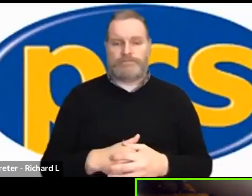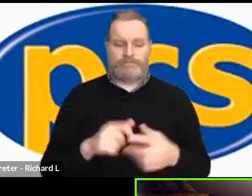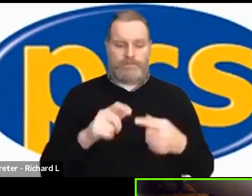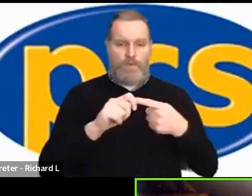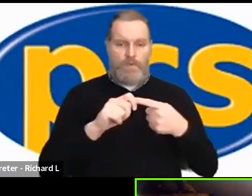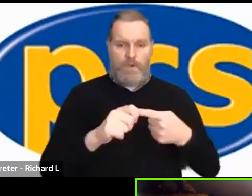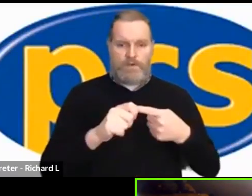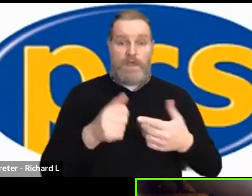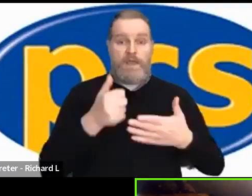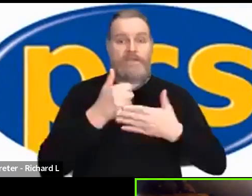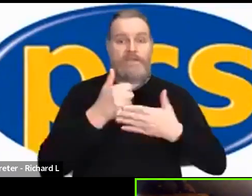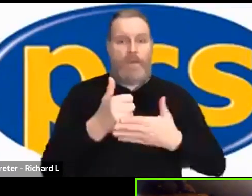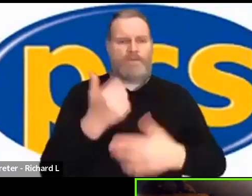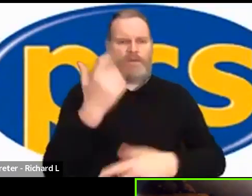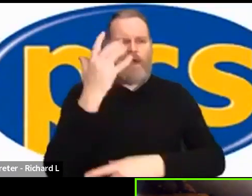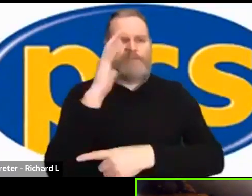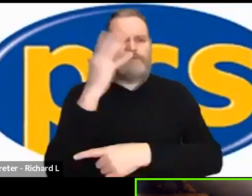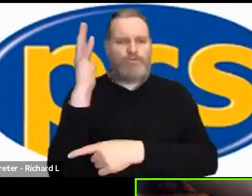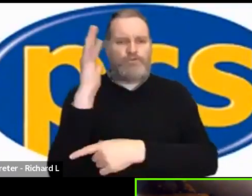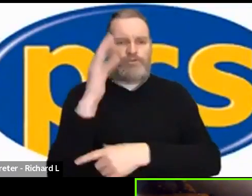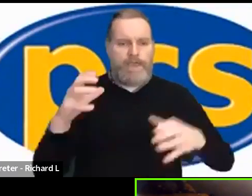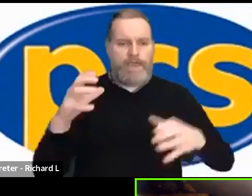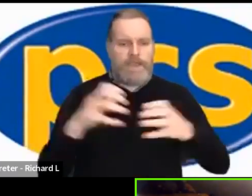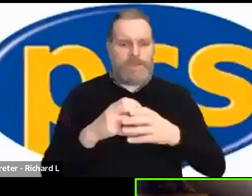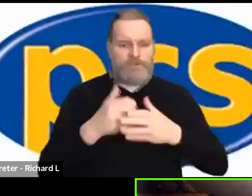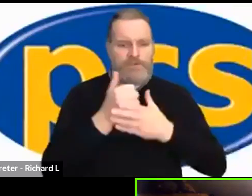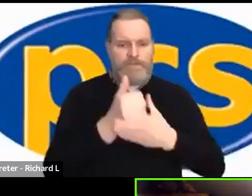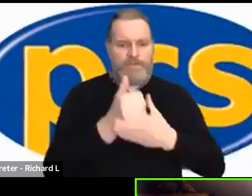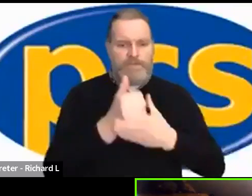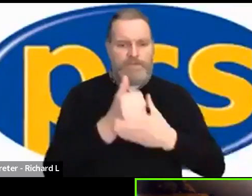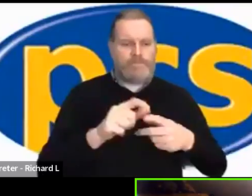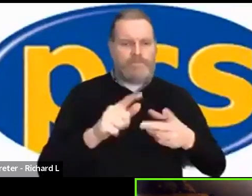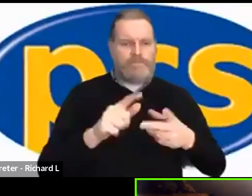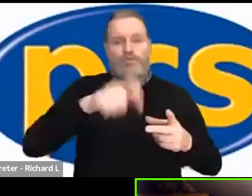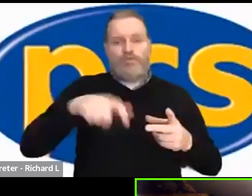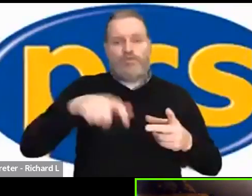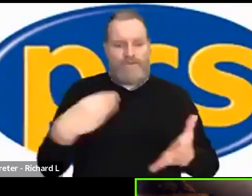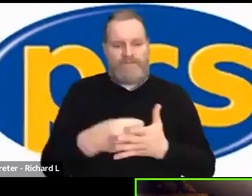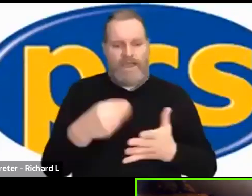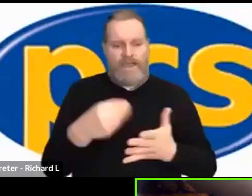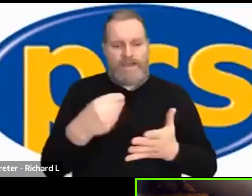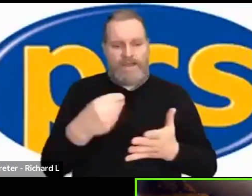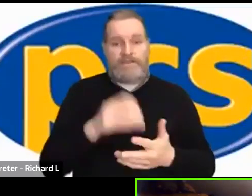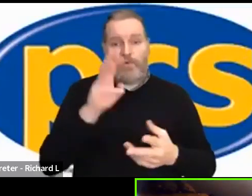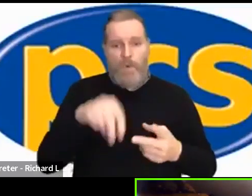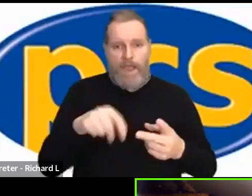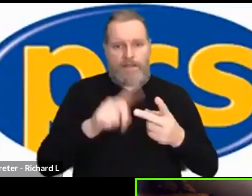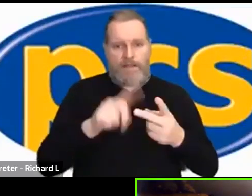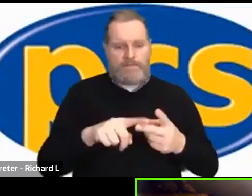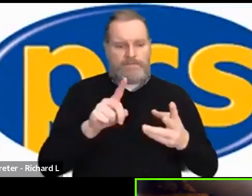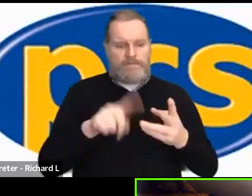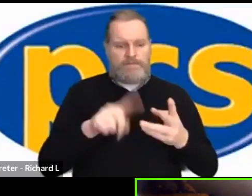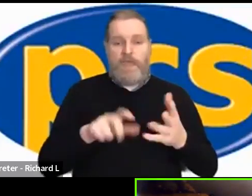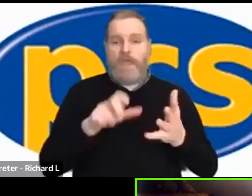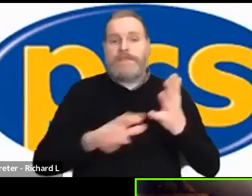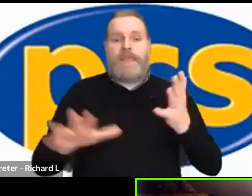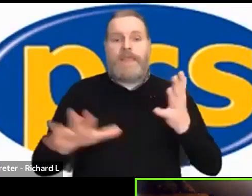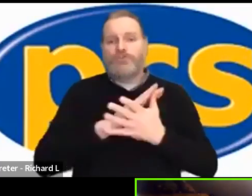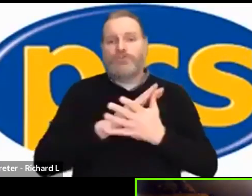conscious of the time in summing up, because I am conscious of the time. So solidarity So solidarity in the Forestry Commission. Grant student finance in Wales and and Solidarity and Solidarity national